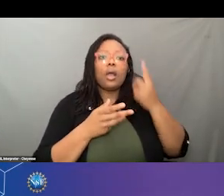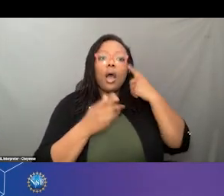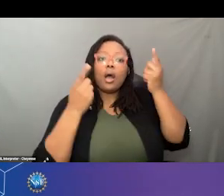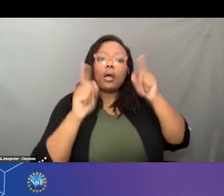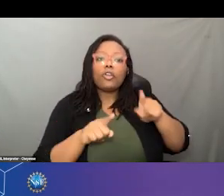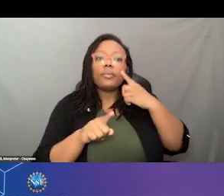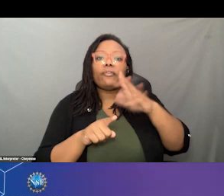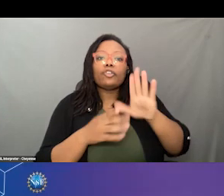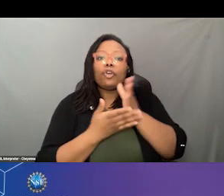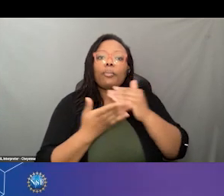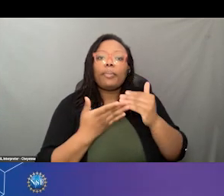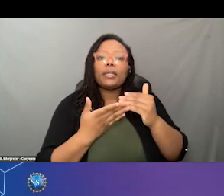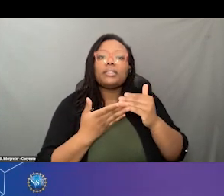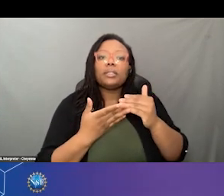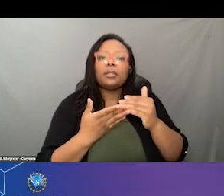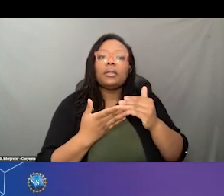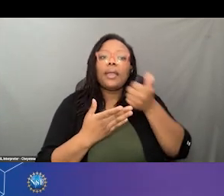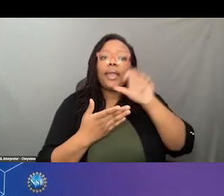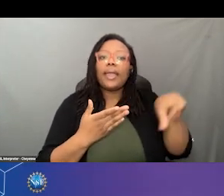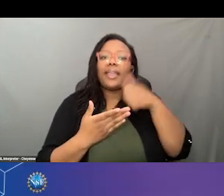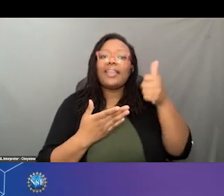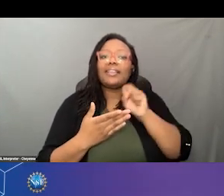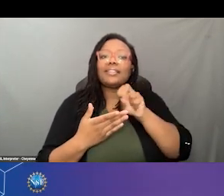rate agreement for your budget, as well as any sub-awards.